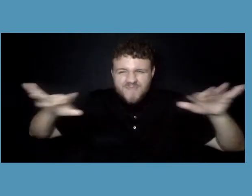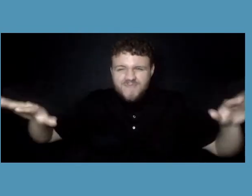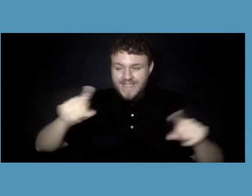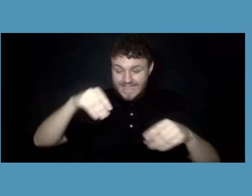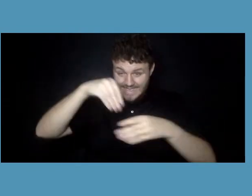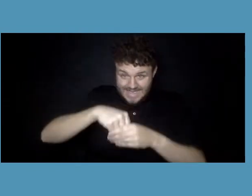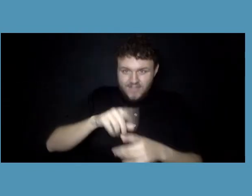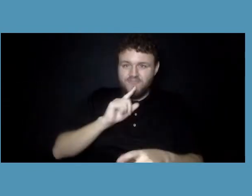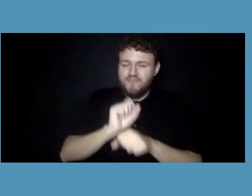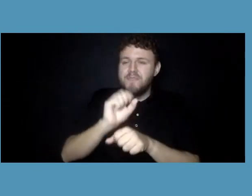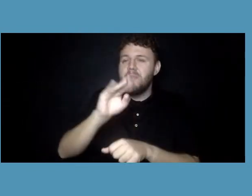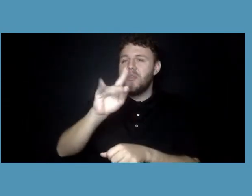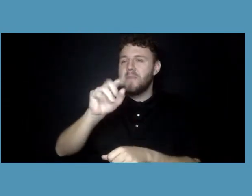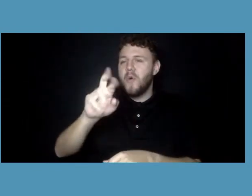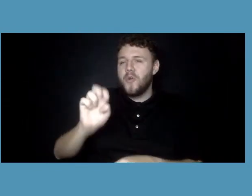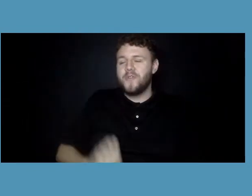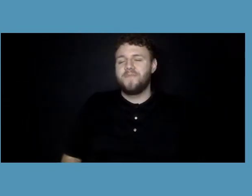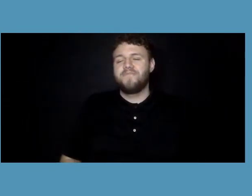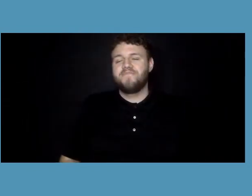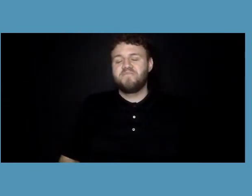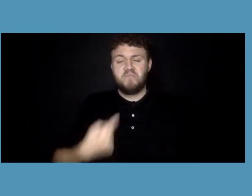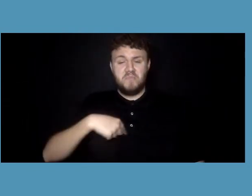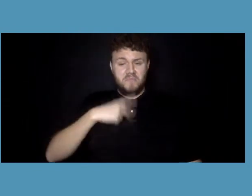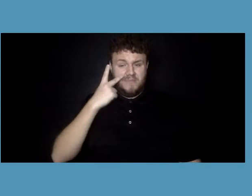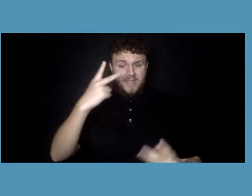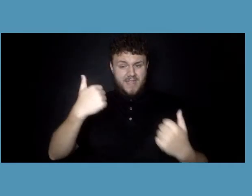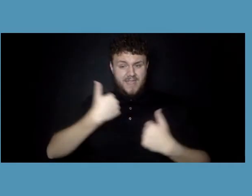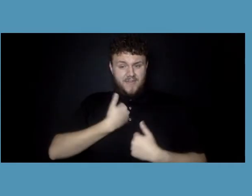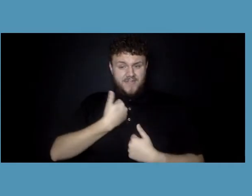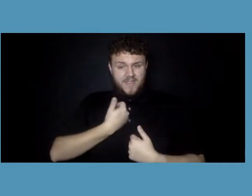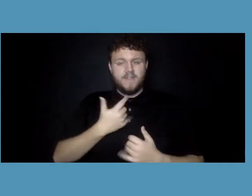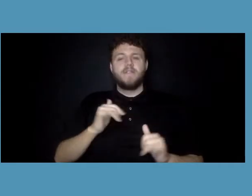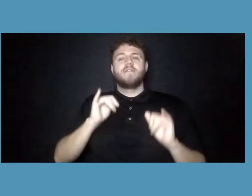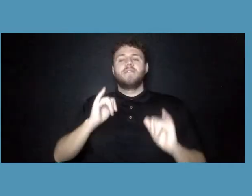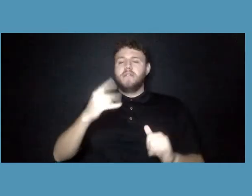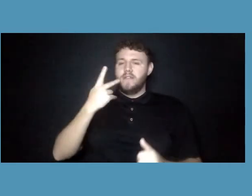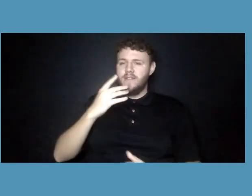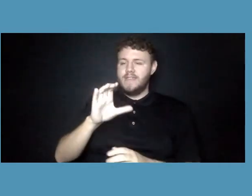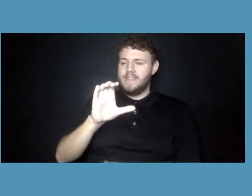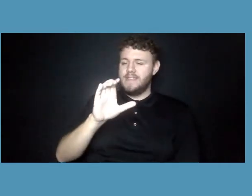what it is today. We see ourselves as a new kind of civic Museum both a laboratory and